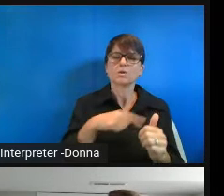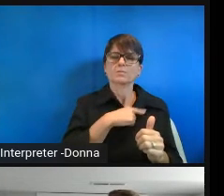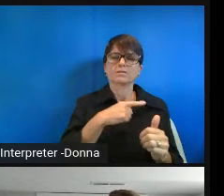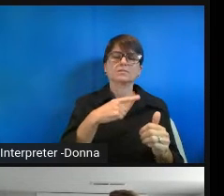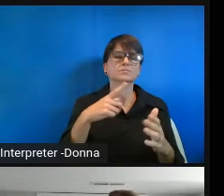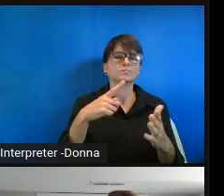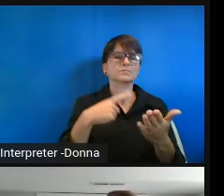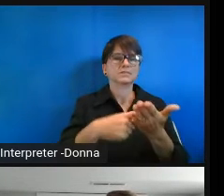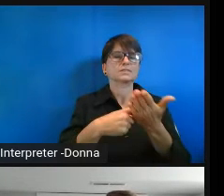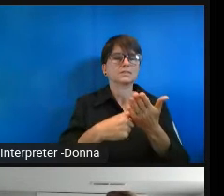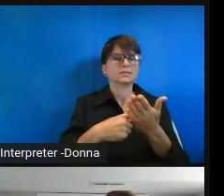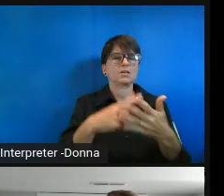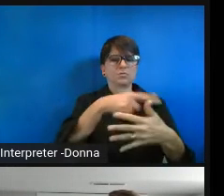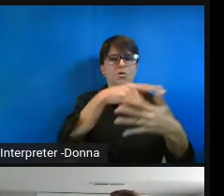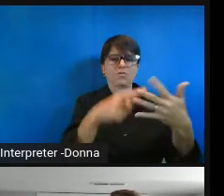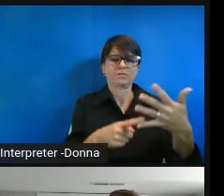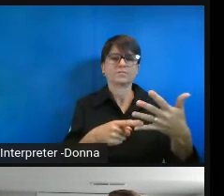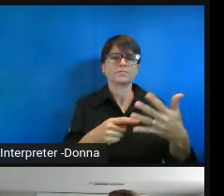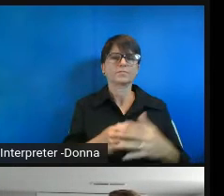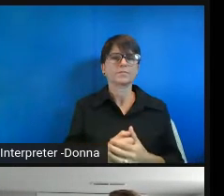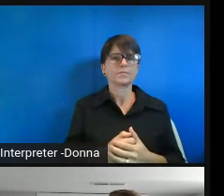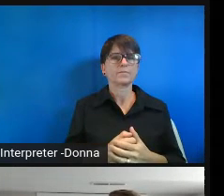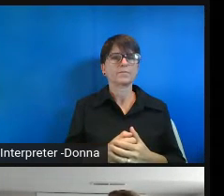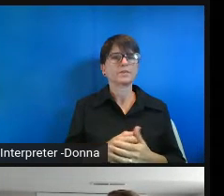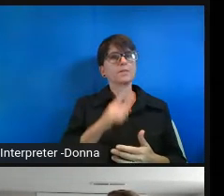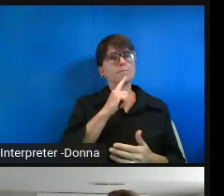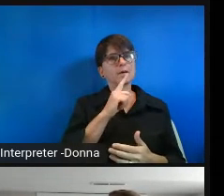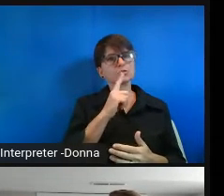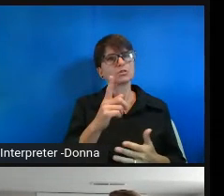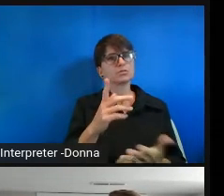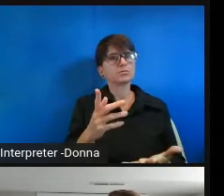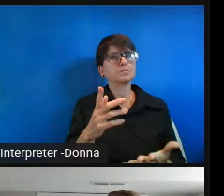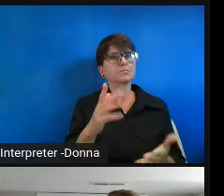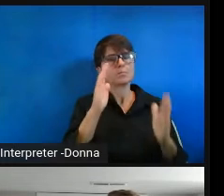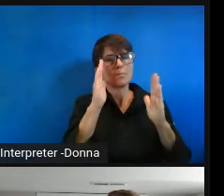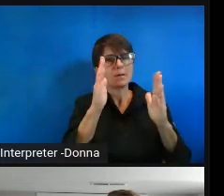Being mindful to maintain focus, semantic markup,